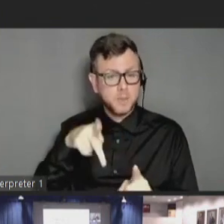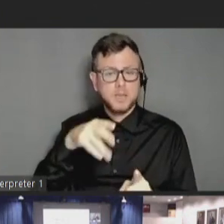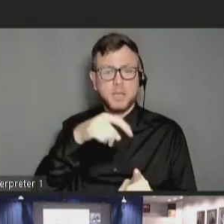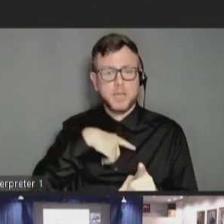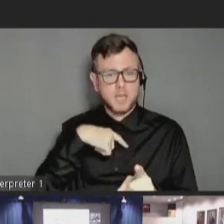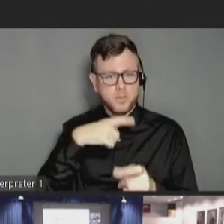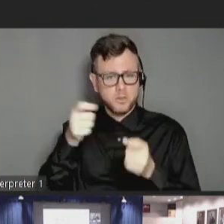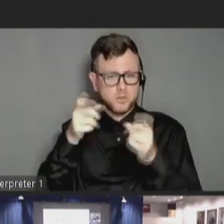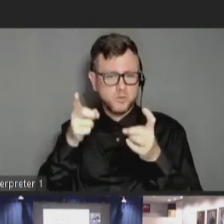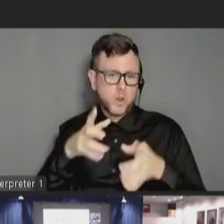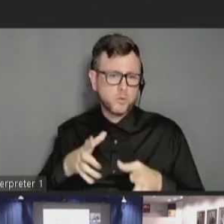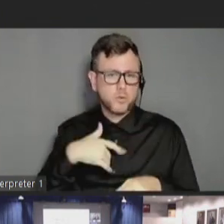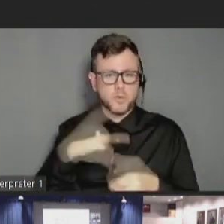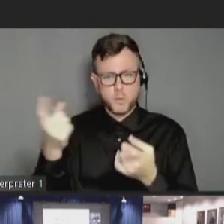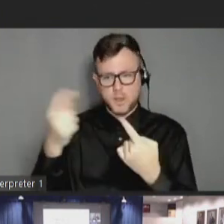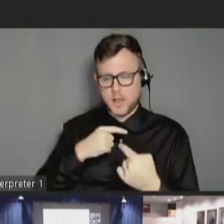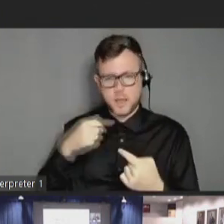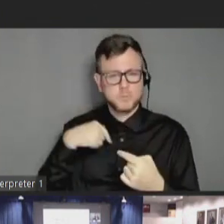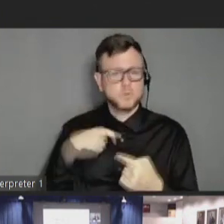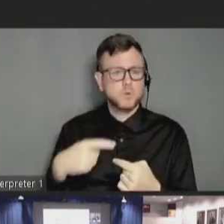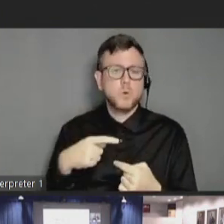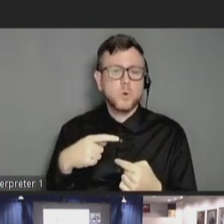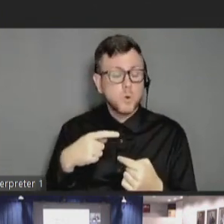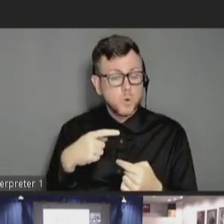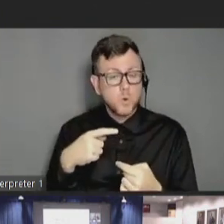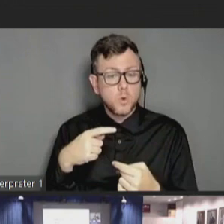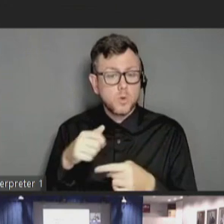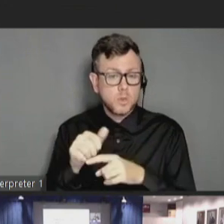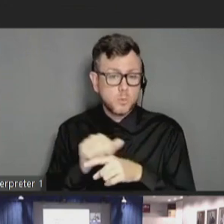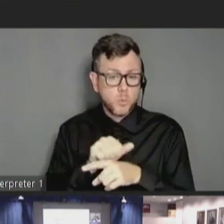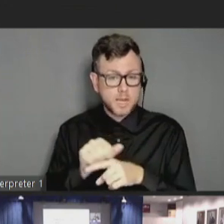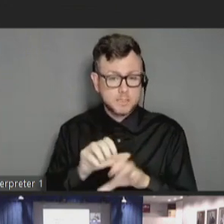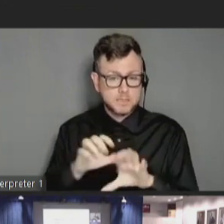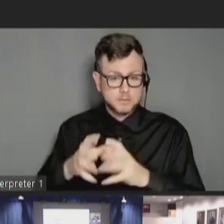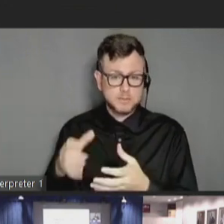into the practices and asking about -- and asking for those vaccines. But the